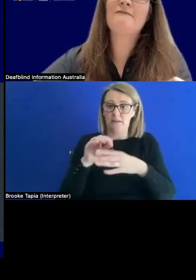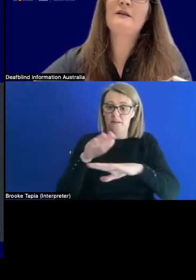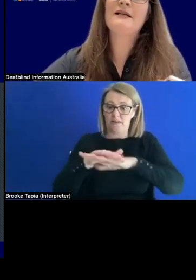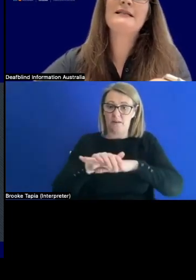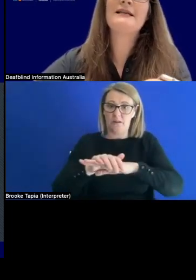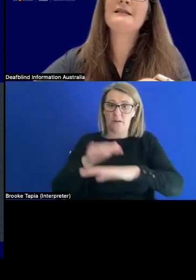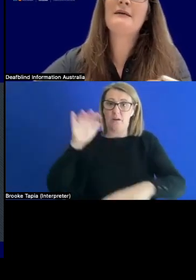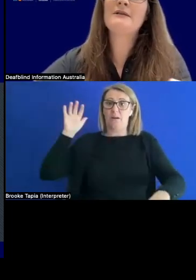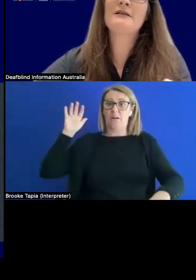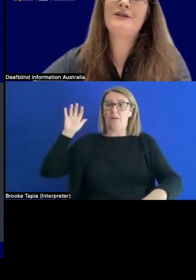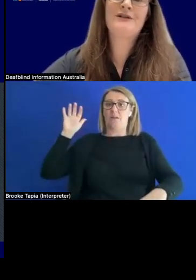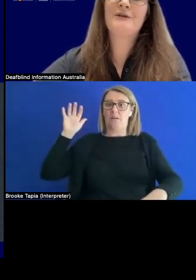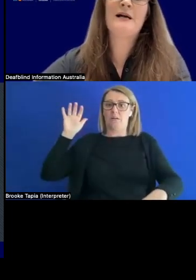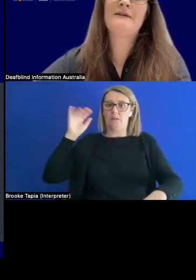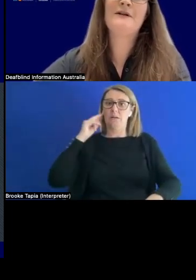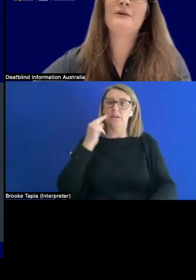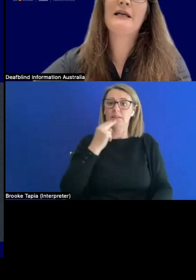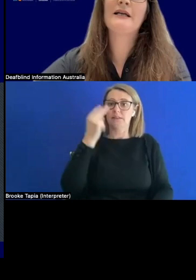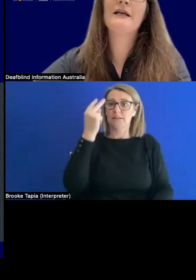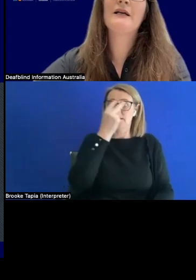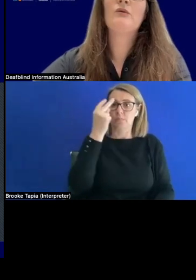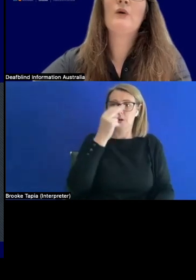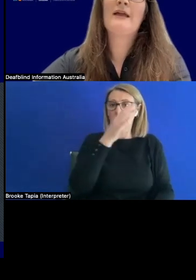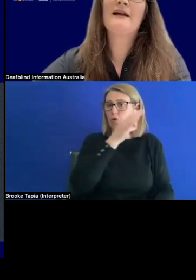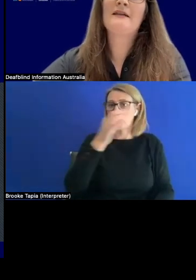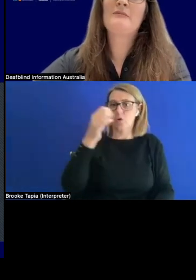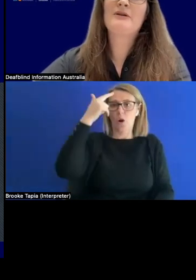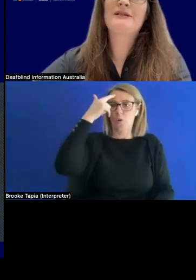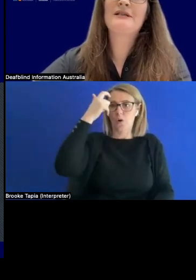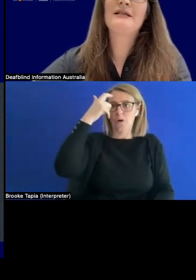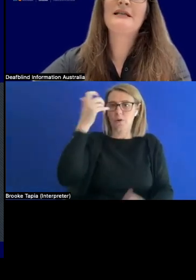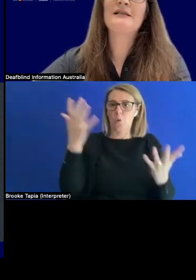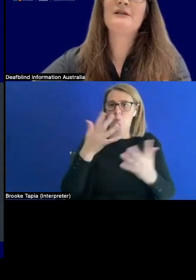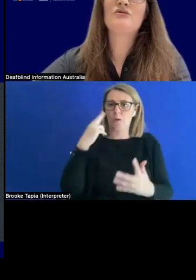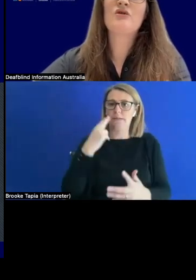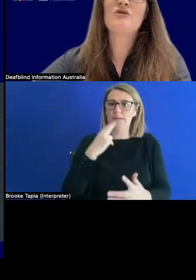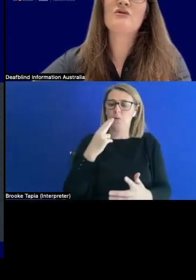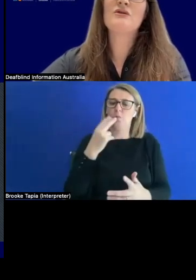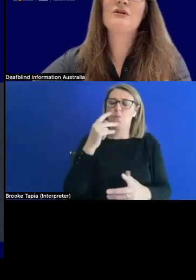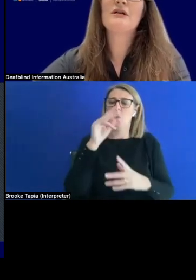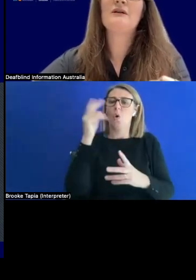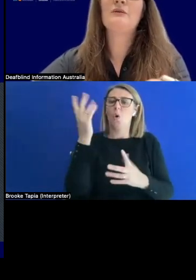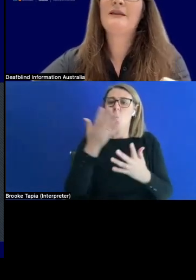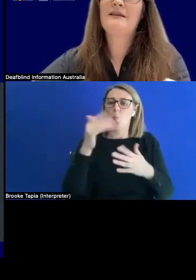deafblindness has absolutely no way of knowing where that other person is or gone or whether